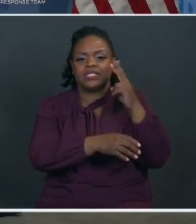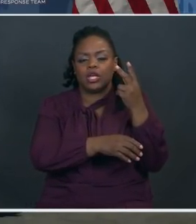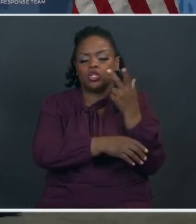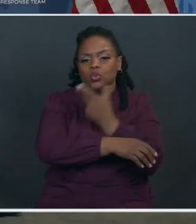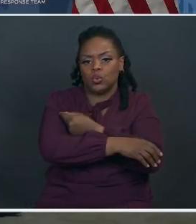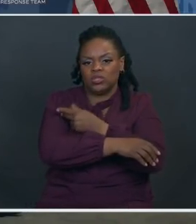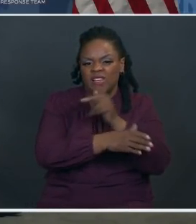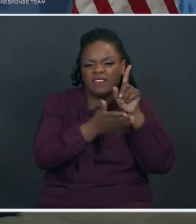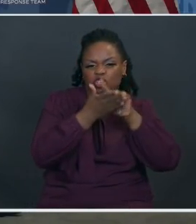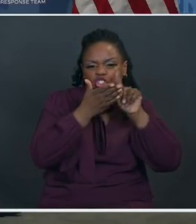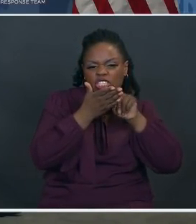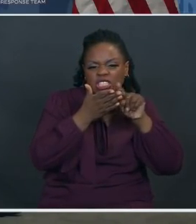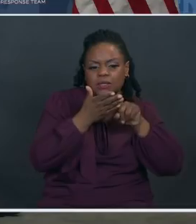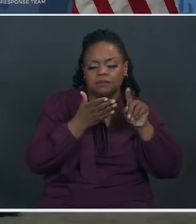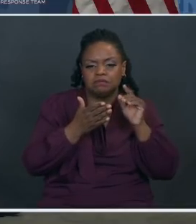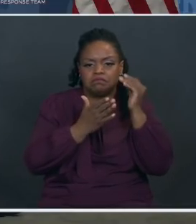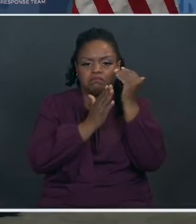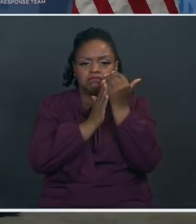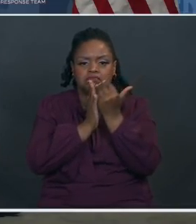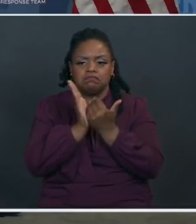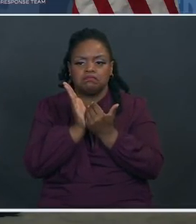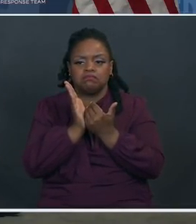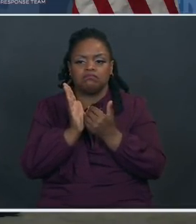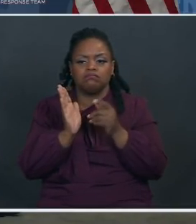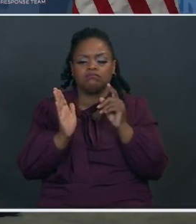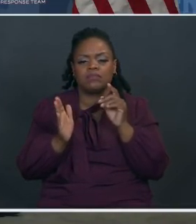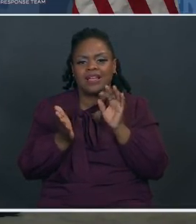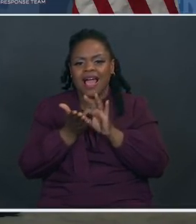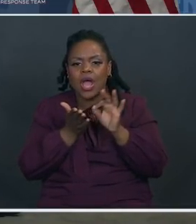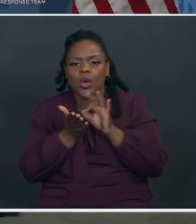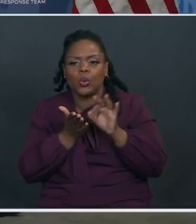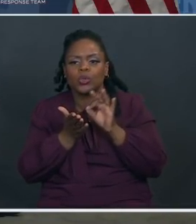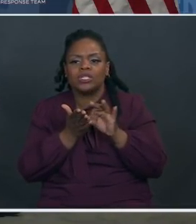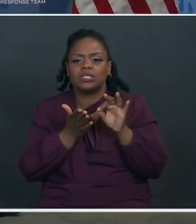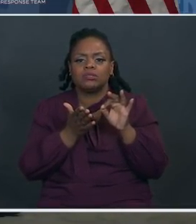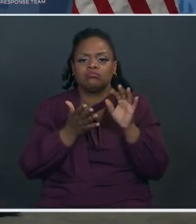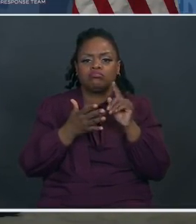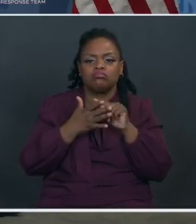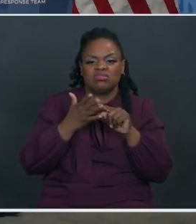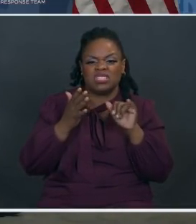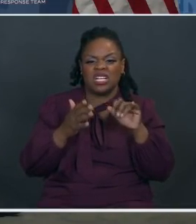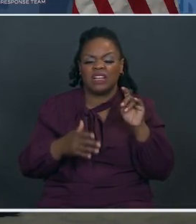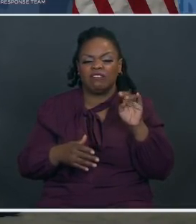that you recognize that some of that inventory is being held, that the very important second shot,